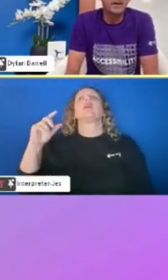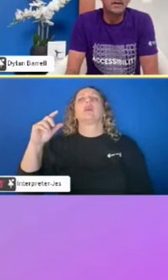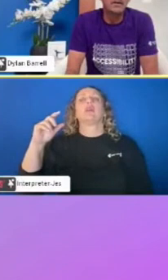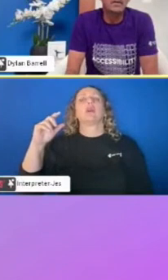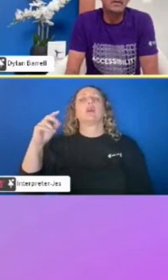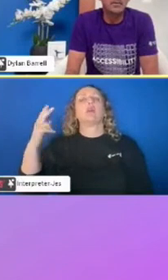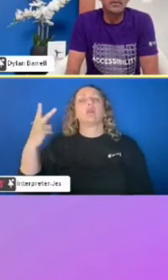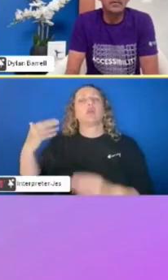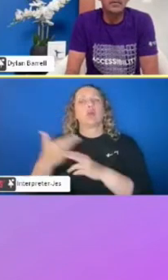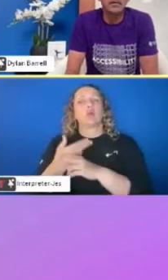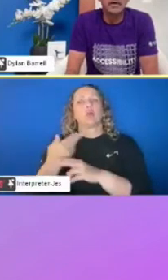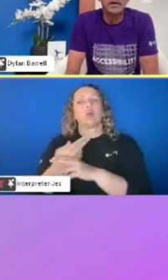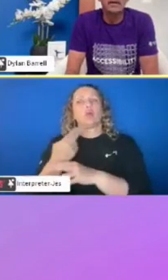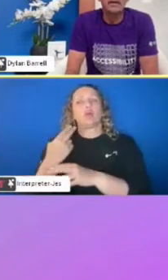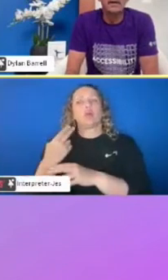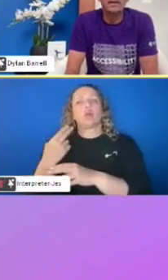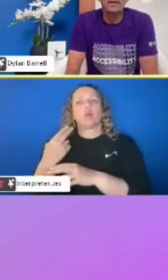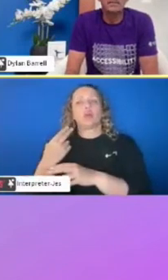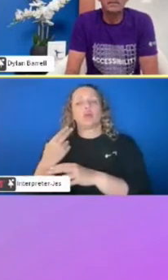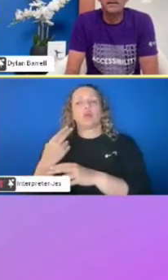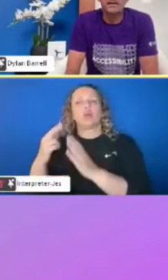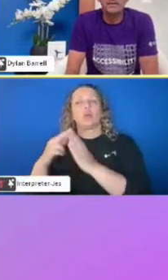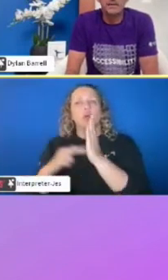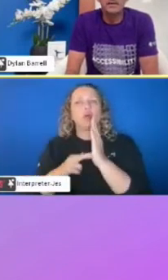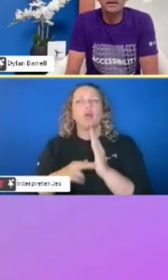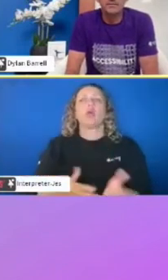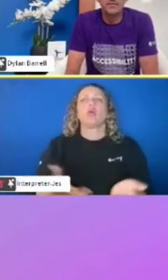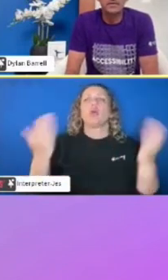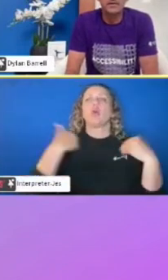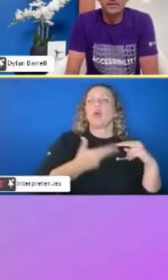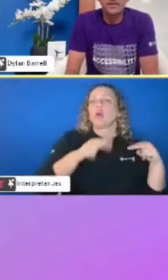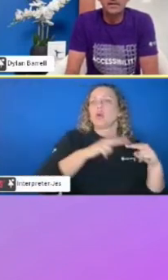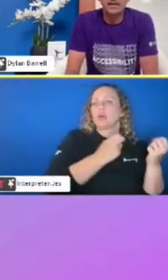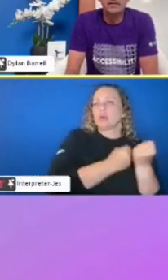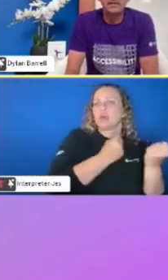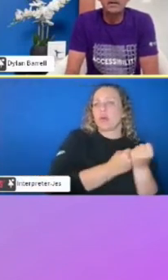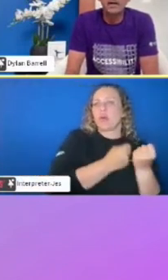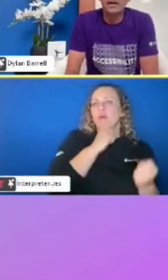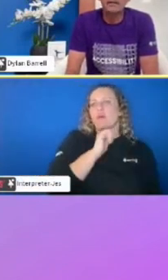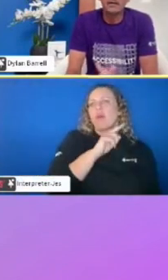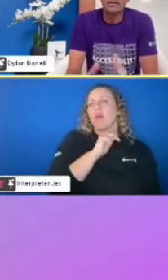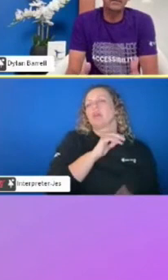We increased support for the accessibility conformance testing coverage. Now, for those of you